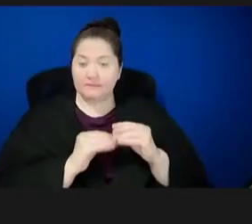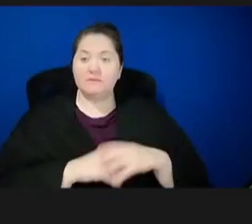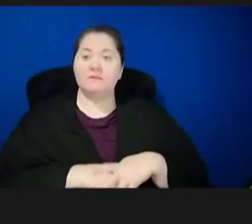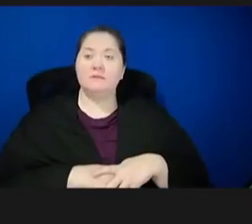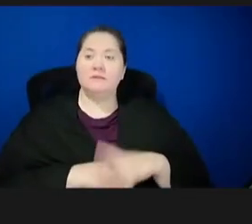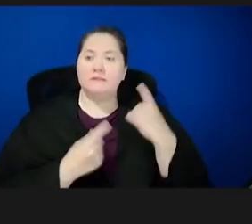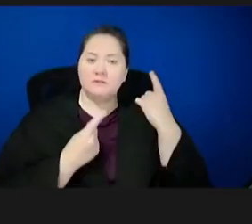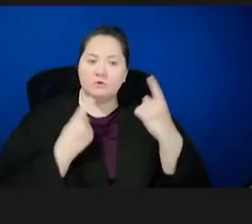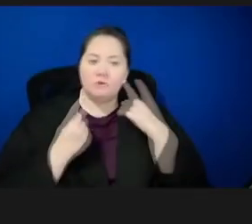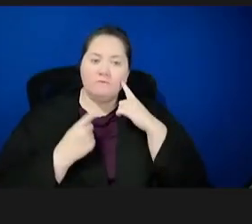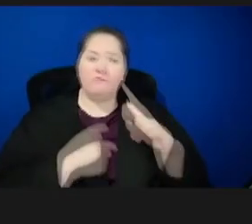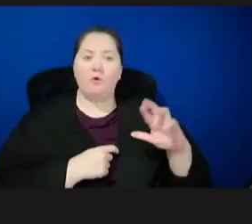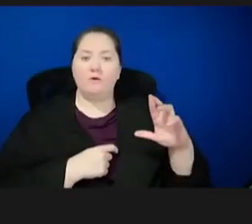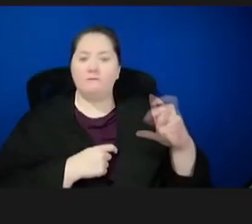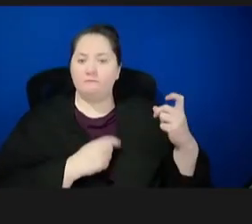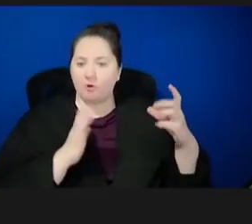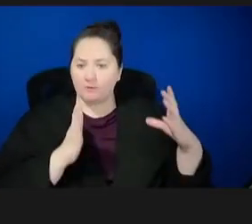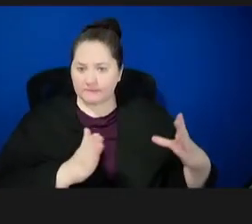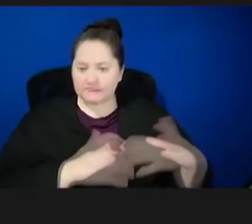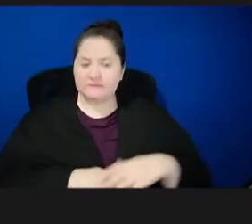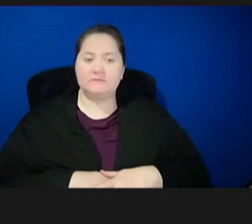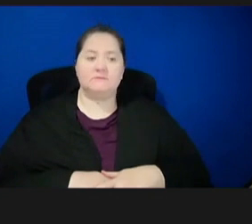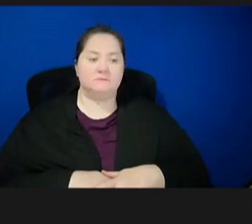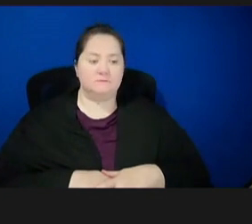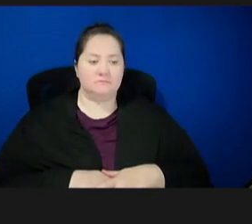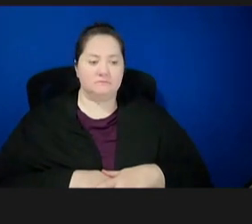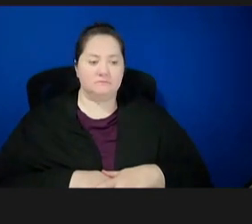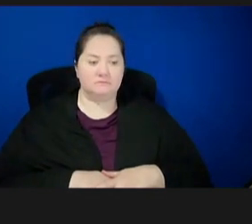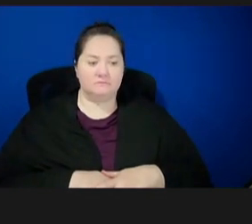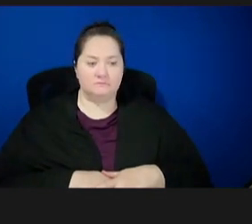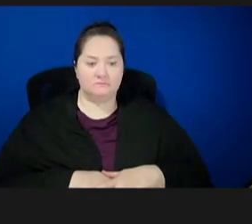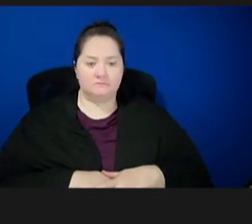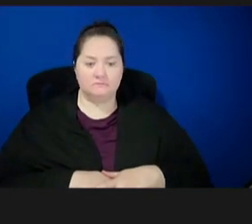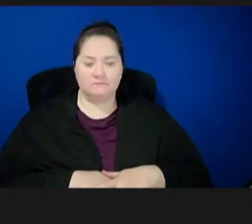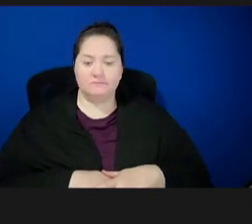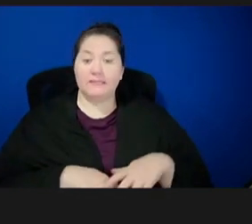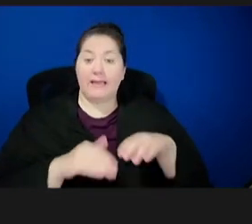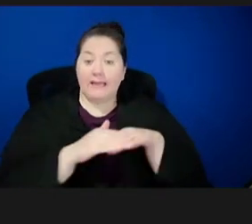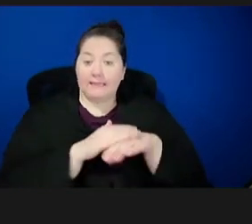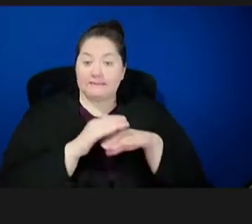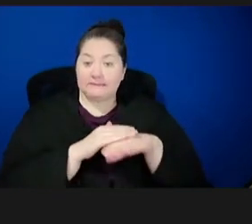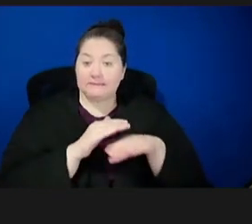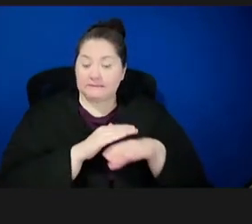for pharmacists because there is an access advantage because most of the U.S. population